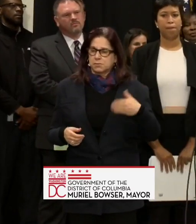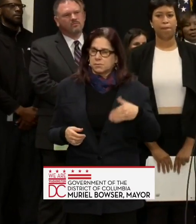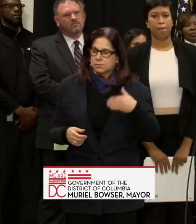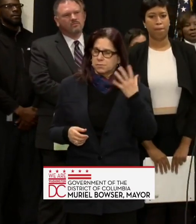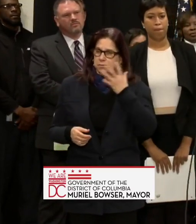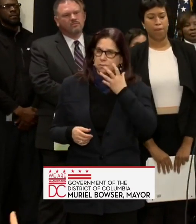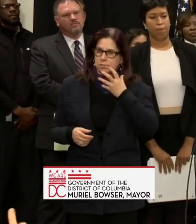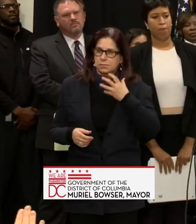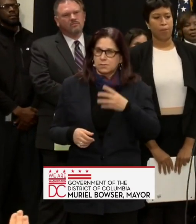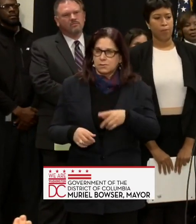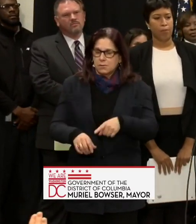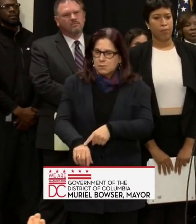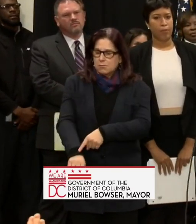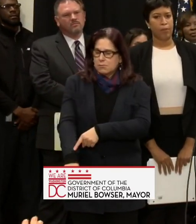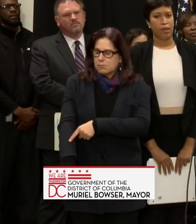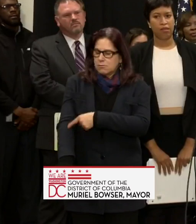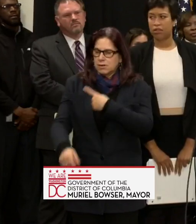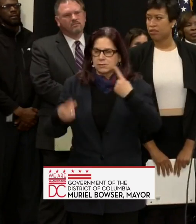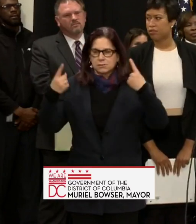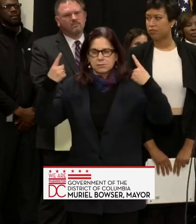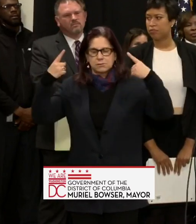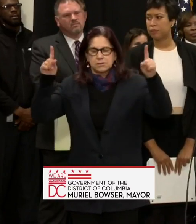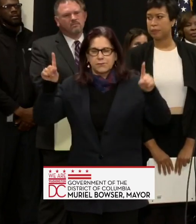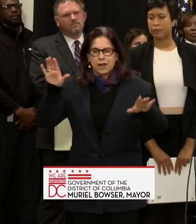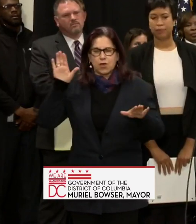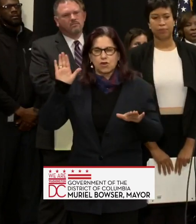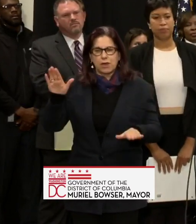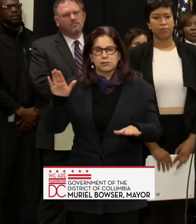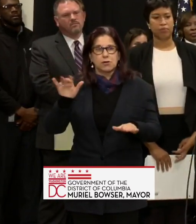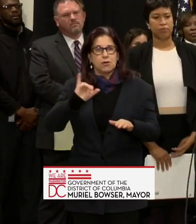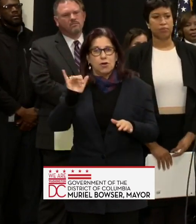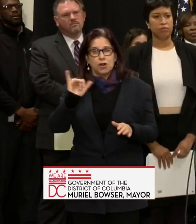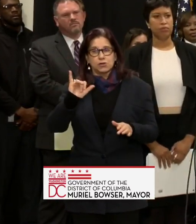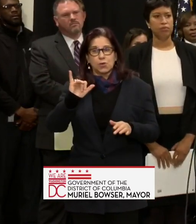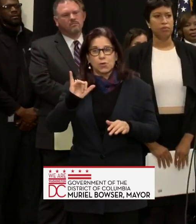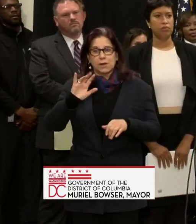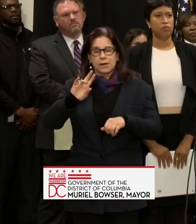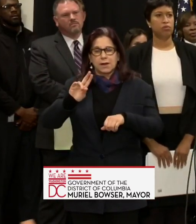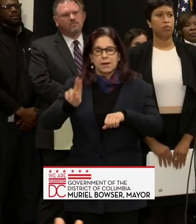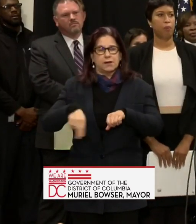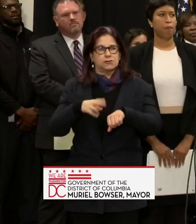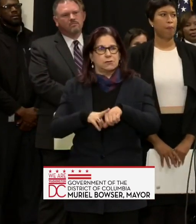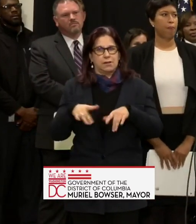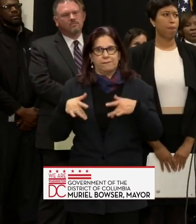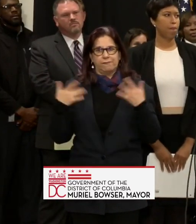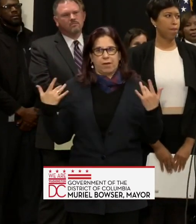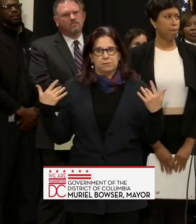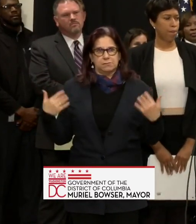INTERNATIONAL SPECIAL SECURITY EVENTS IN OUR NATION'S CAPITAL. AS THE MAYOR MENTIONED SINCE APRIL, WE HAVE BEEN WORKING WITH